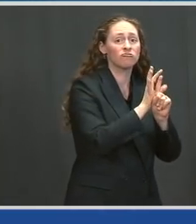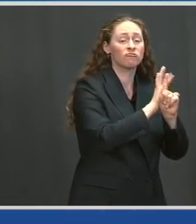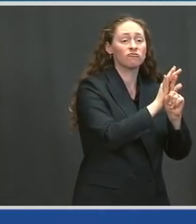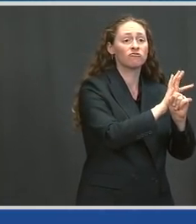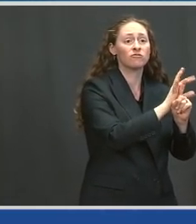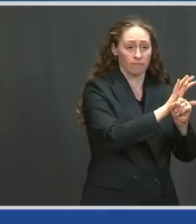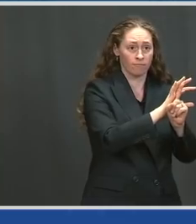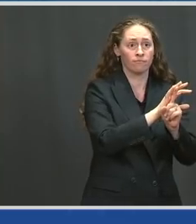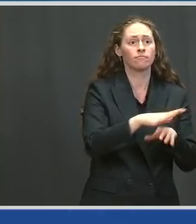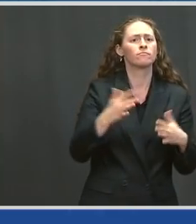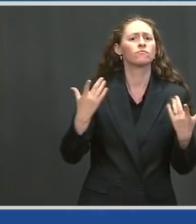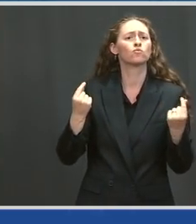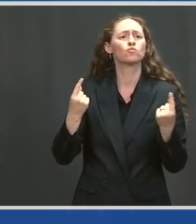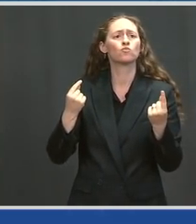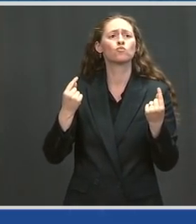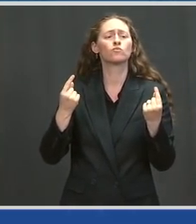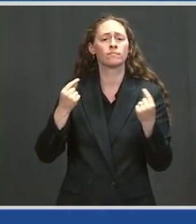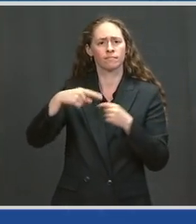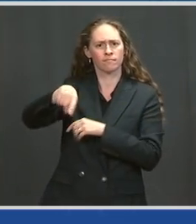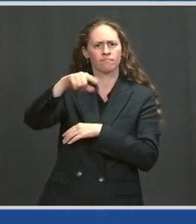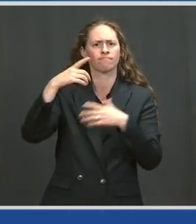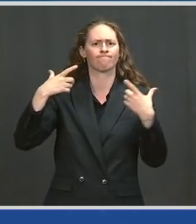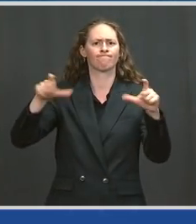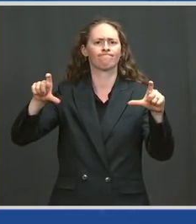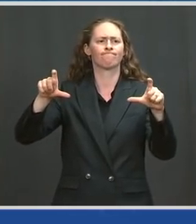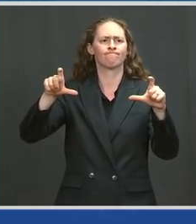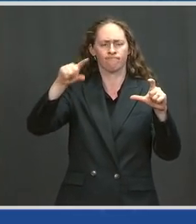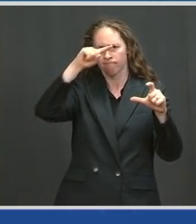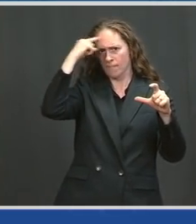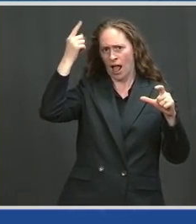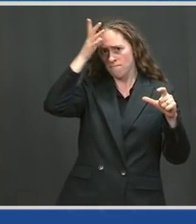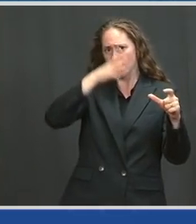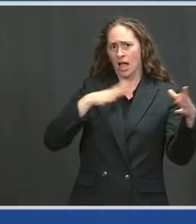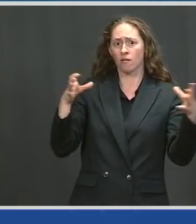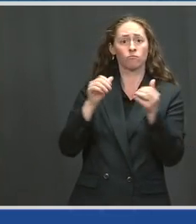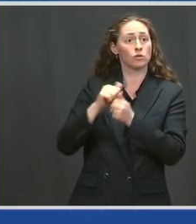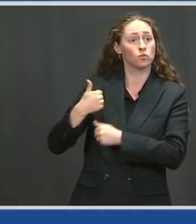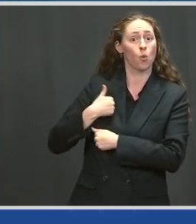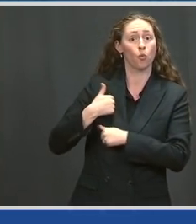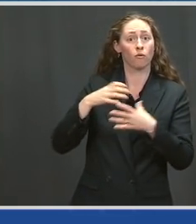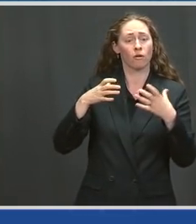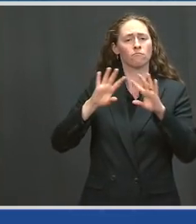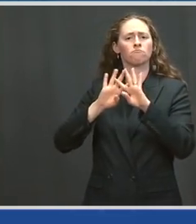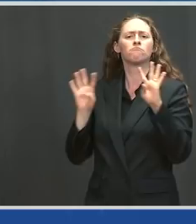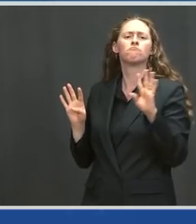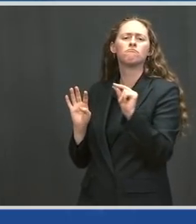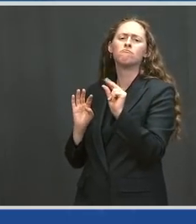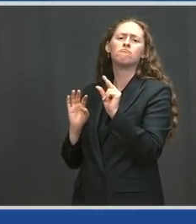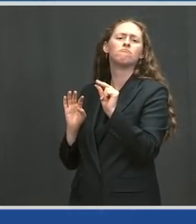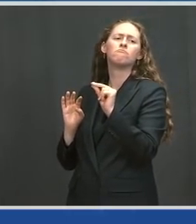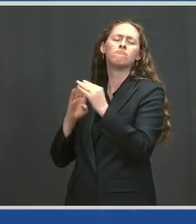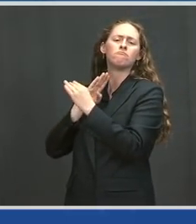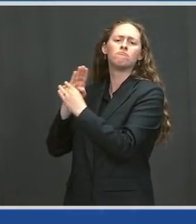including Black veterans arrived to stand guard. Words were exchanged. Then a scuffle.